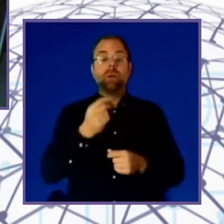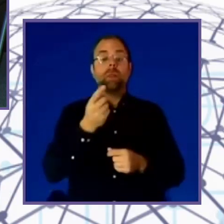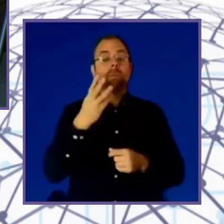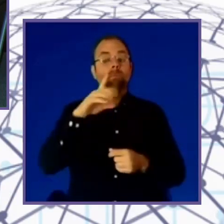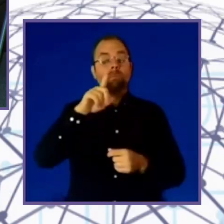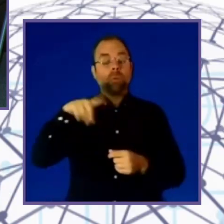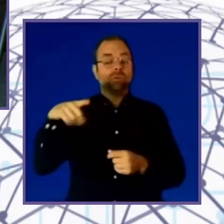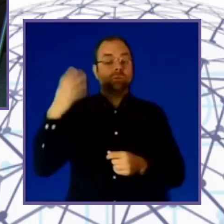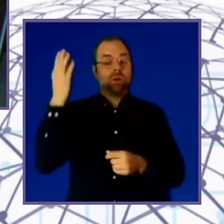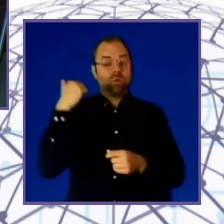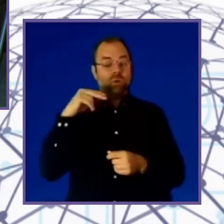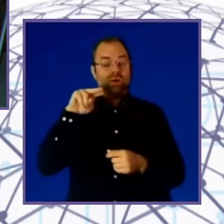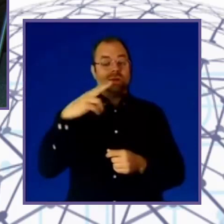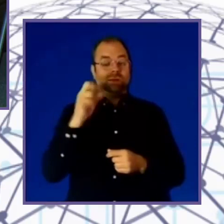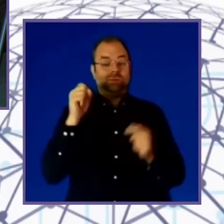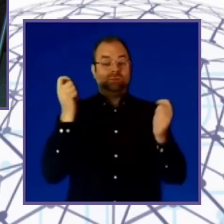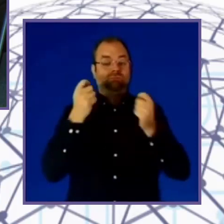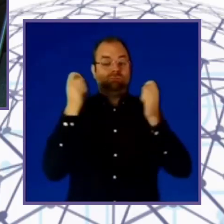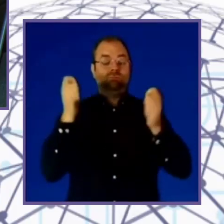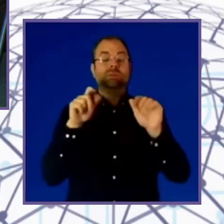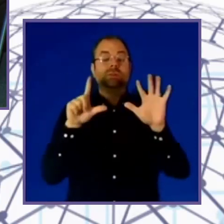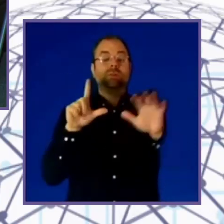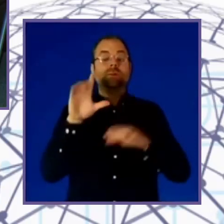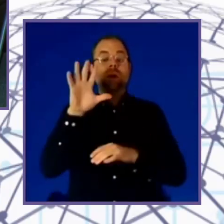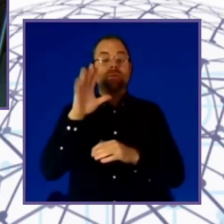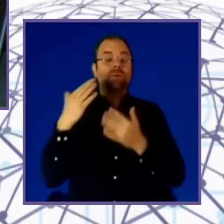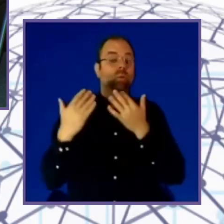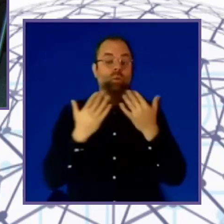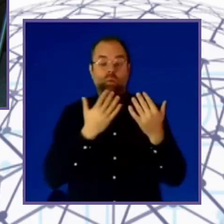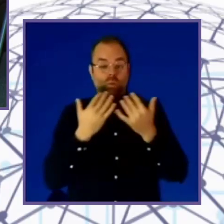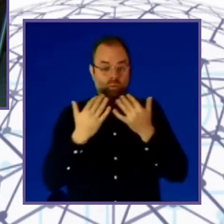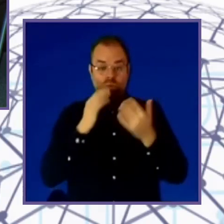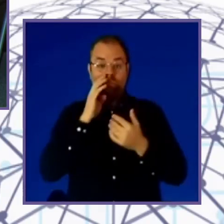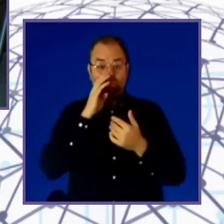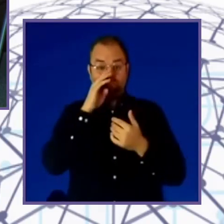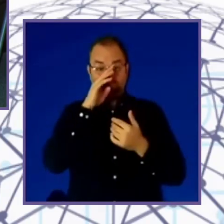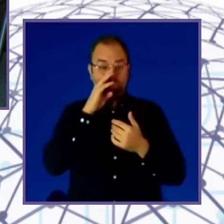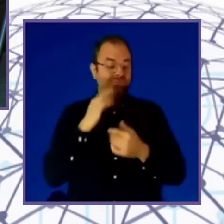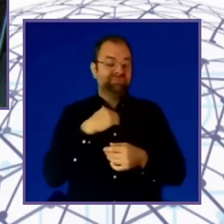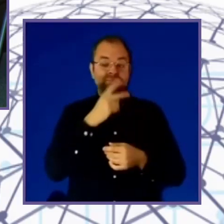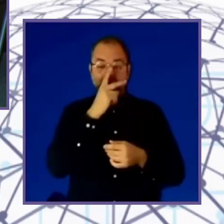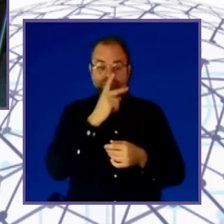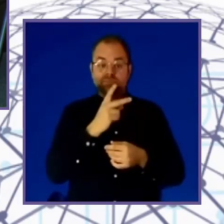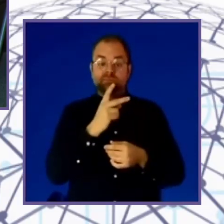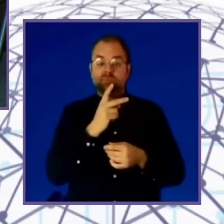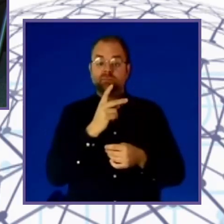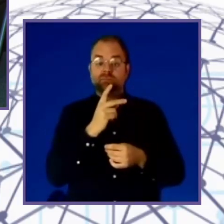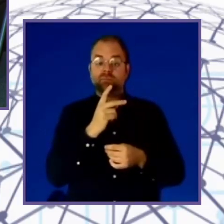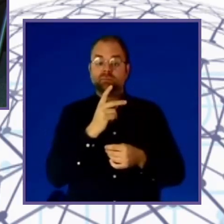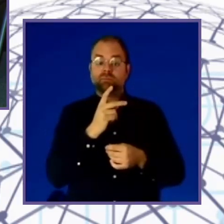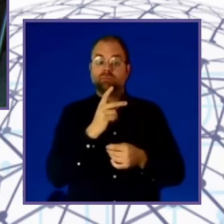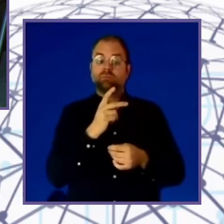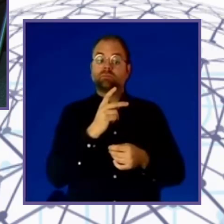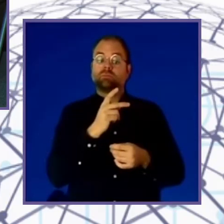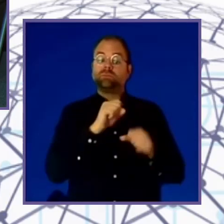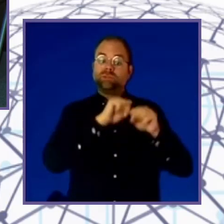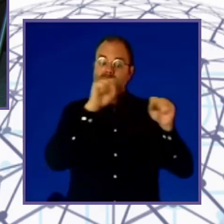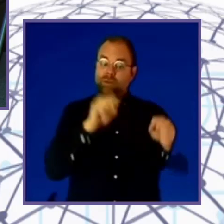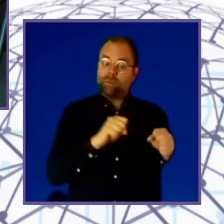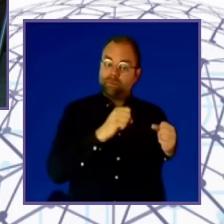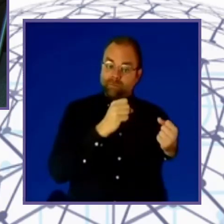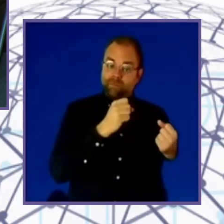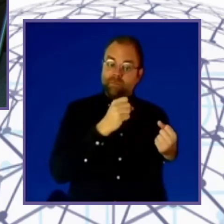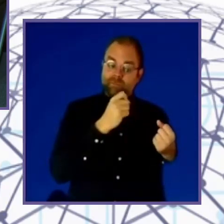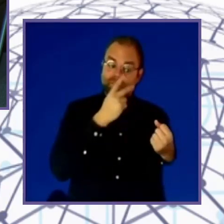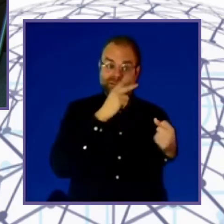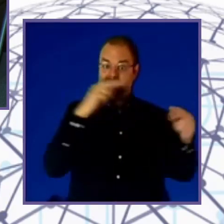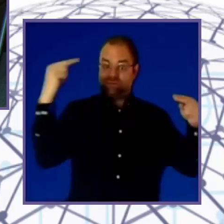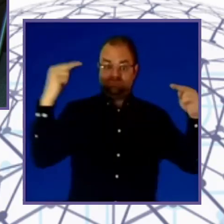critical missing component for innovations in the system is lived experience. In 2021. Even